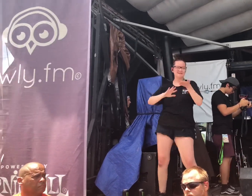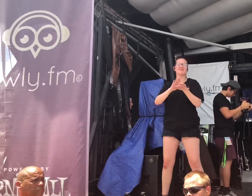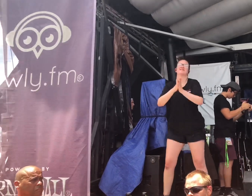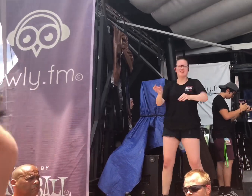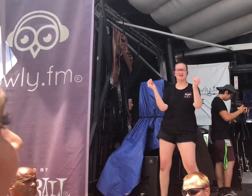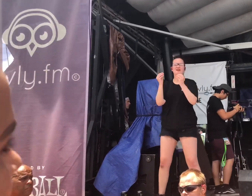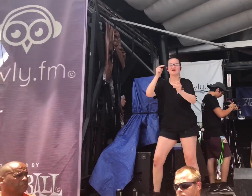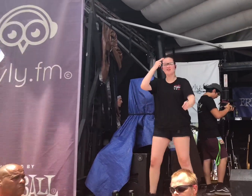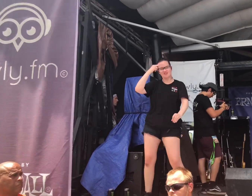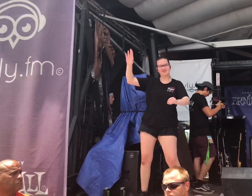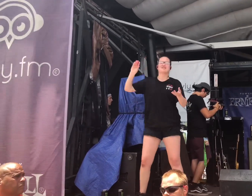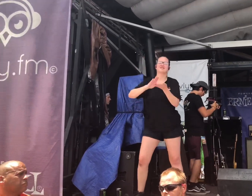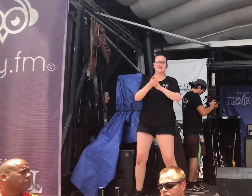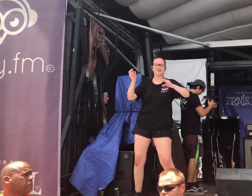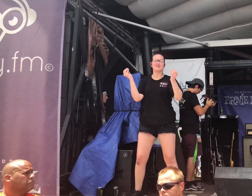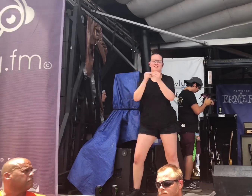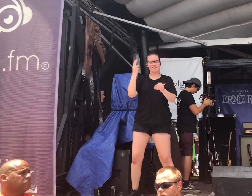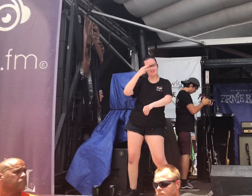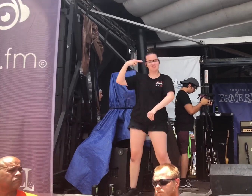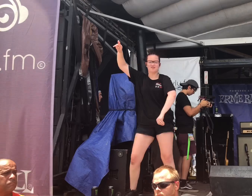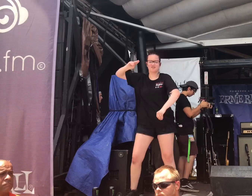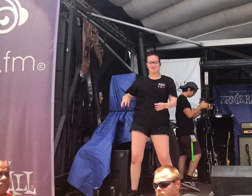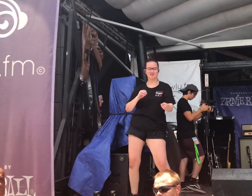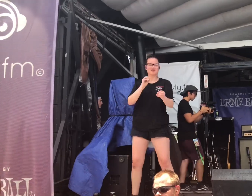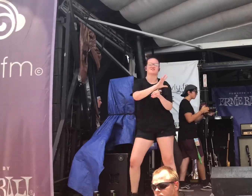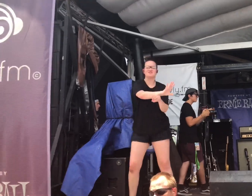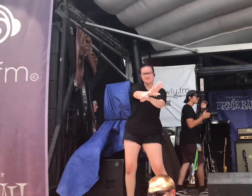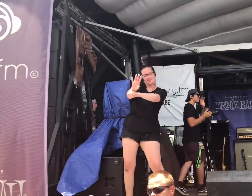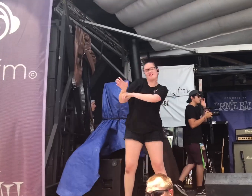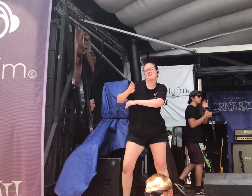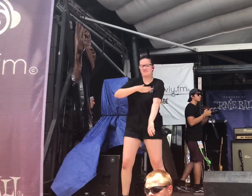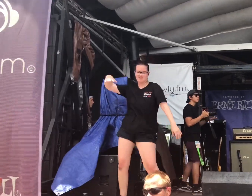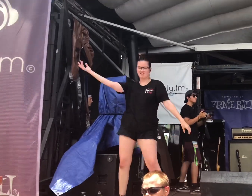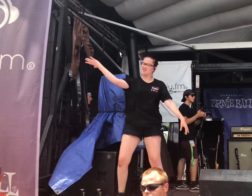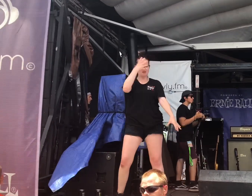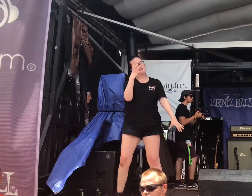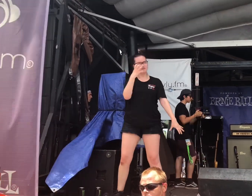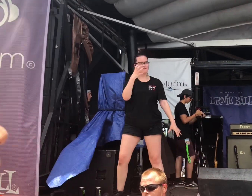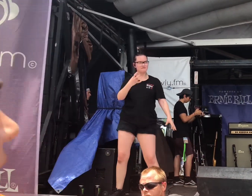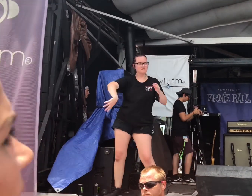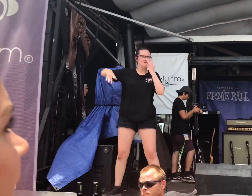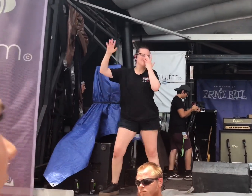I get higher, I get higher I'm going to set this house on fire